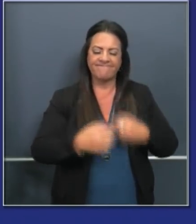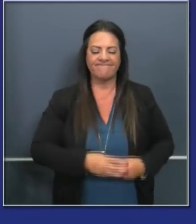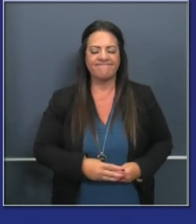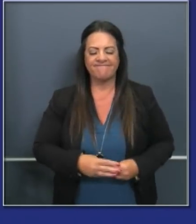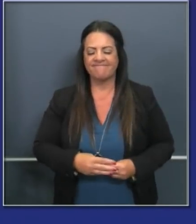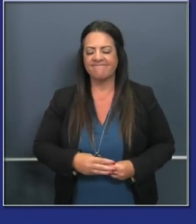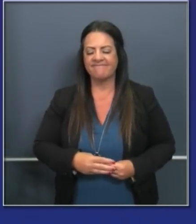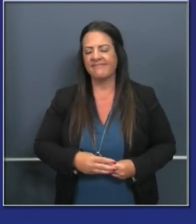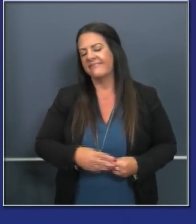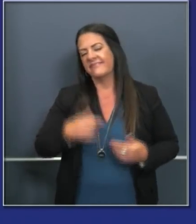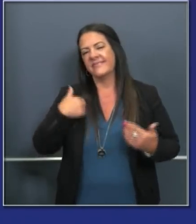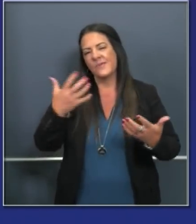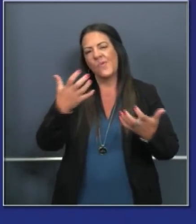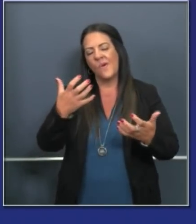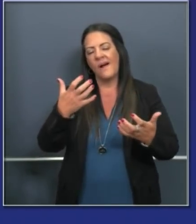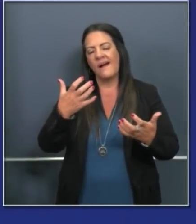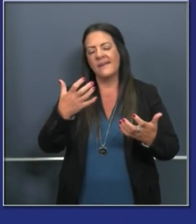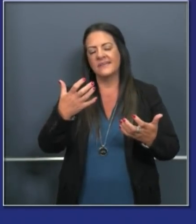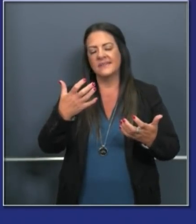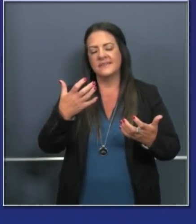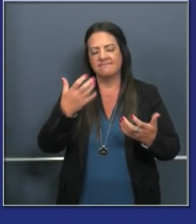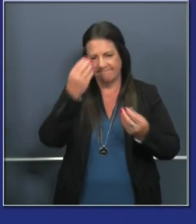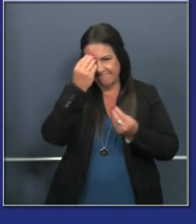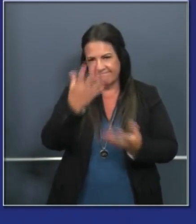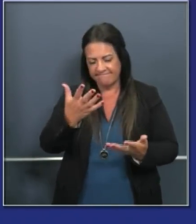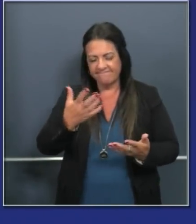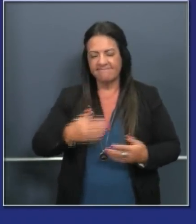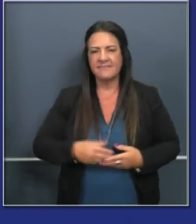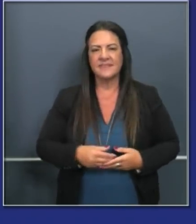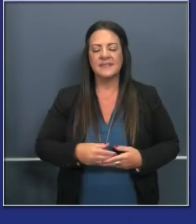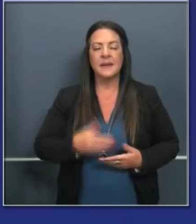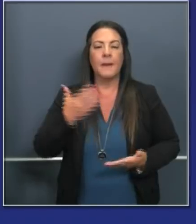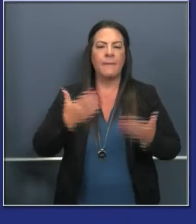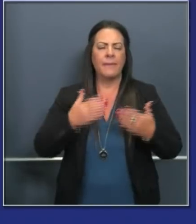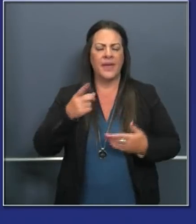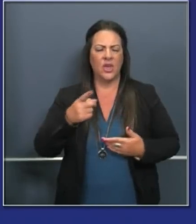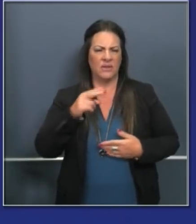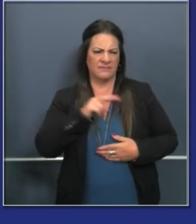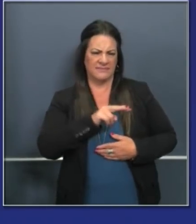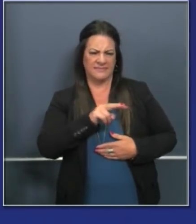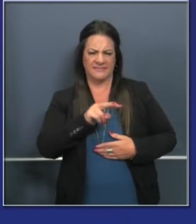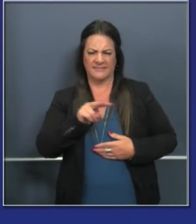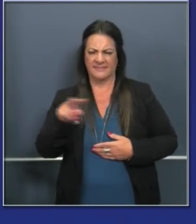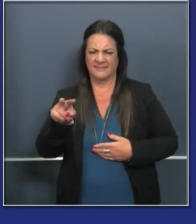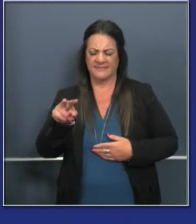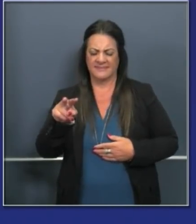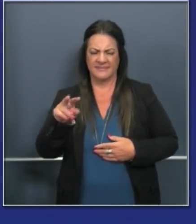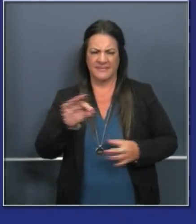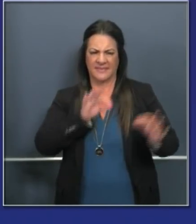COULD BECOME PROFOUNDLY CONFUSING. AND SO TODAY I WANT